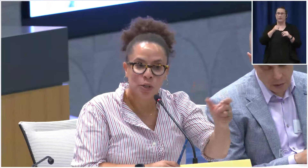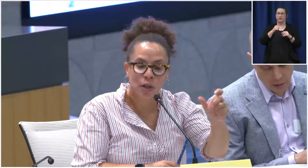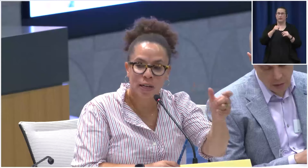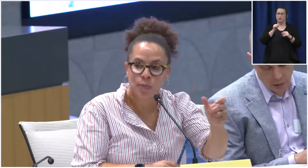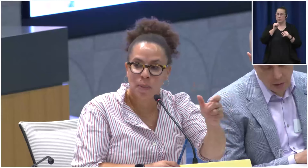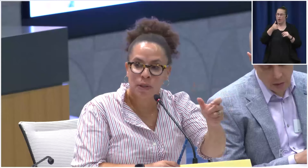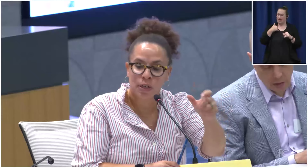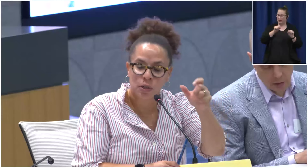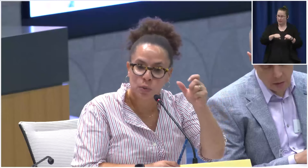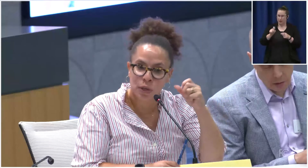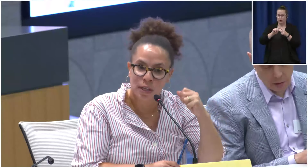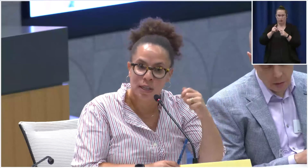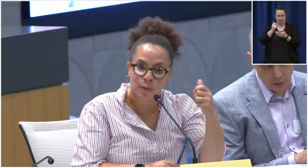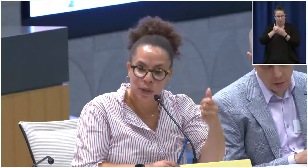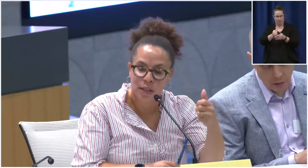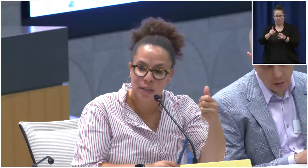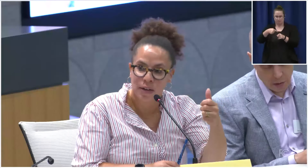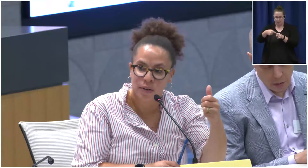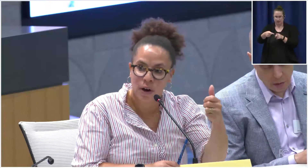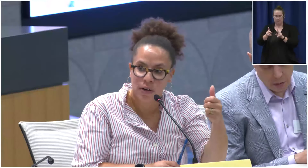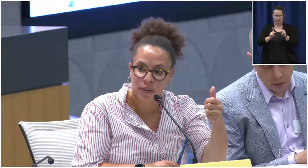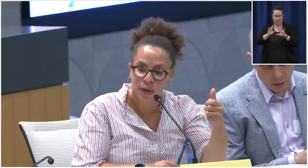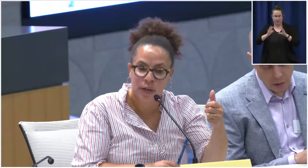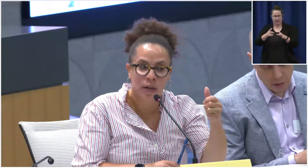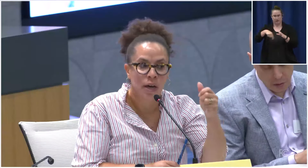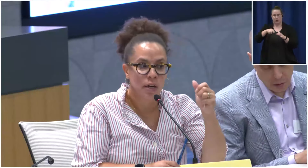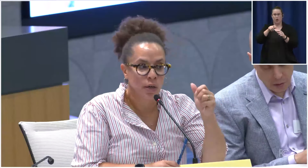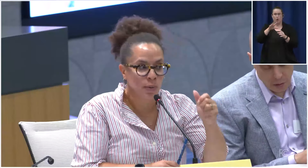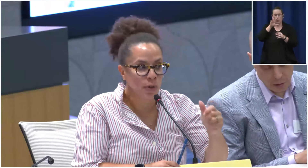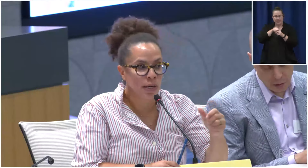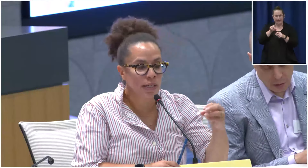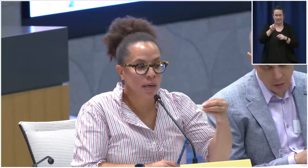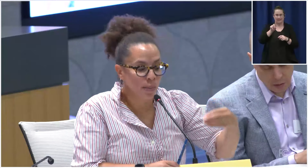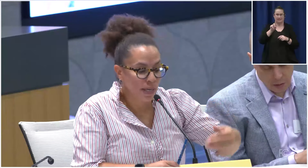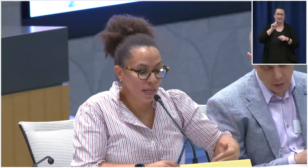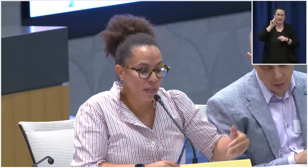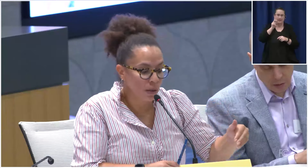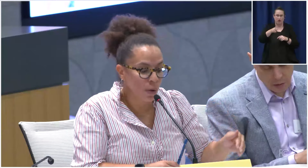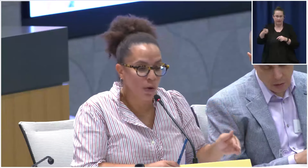THAT WE CAN SEND INDIVIDUALS WHO REACH OUT TO US SO